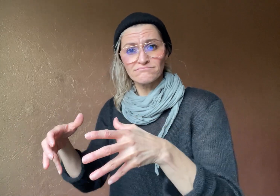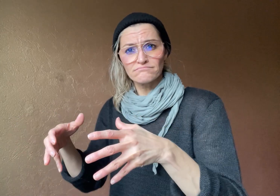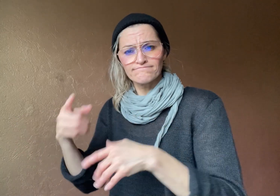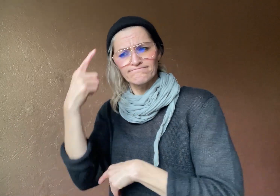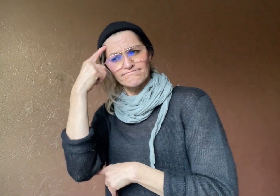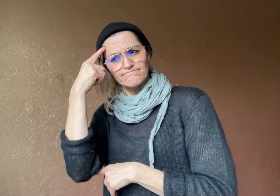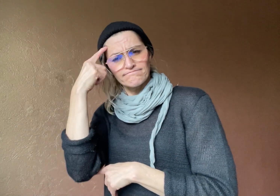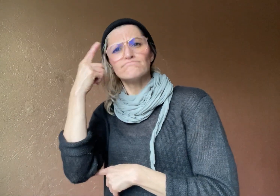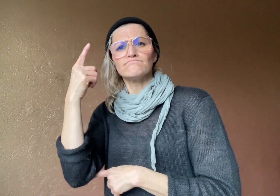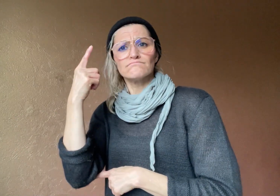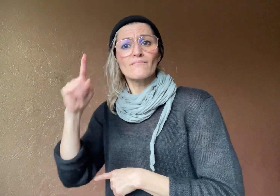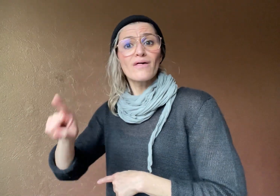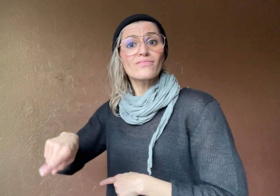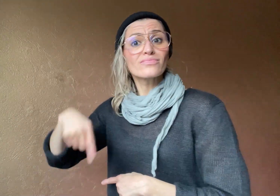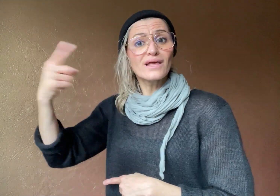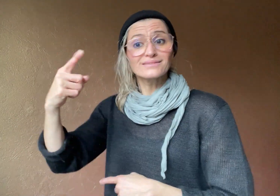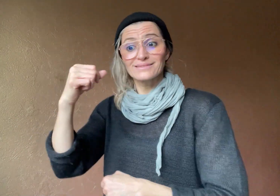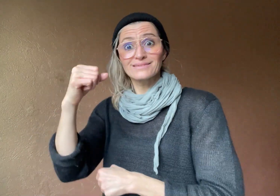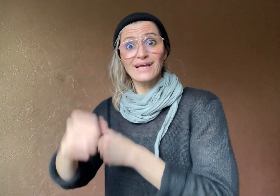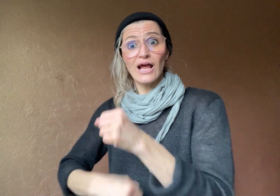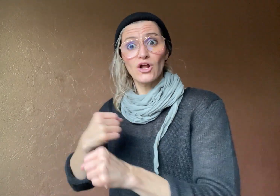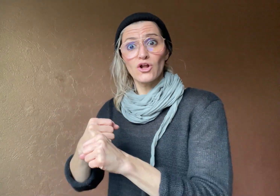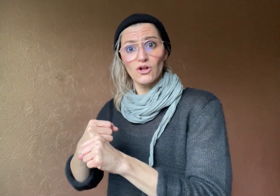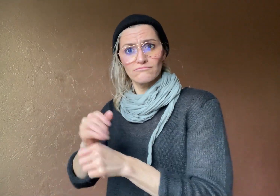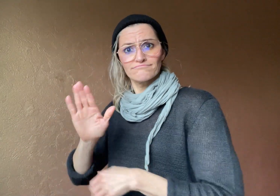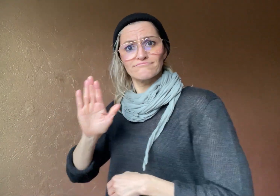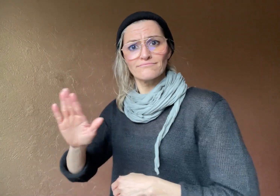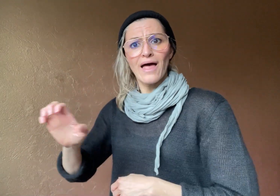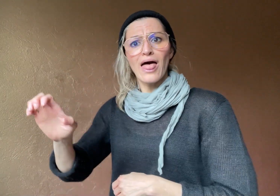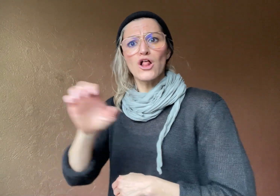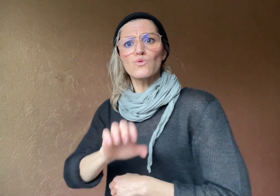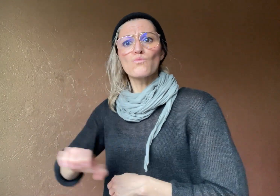European State of the Union